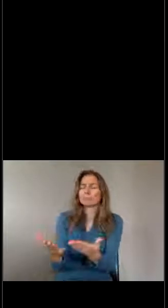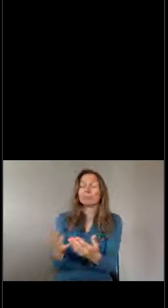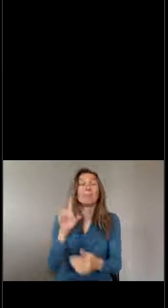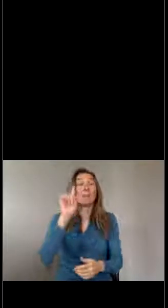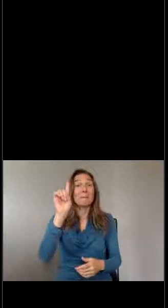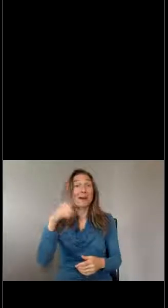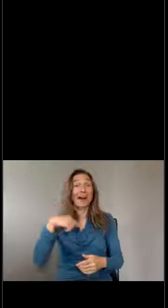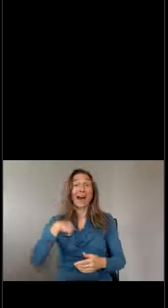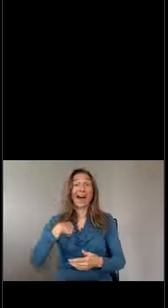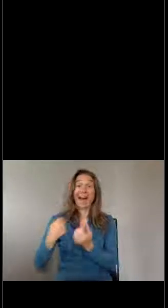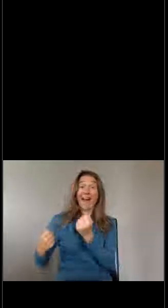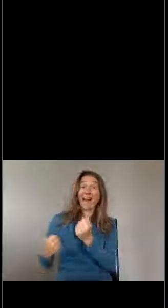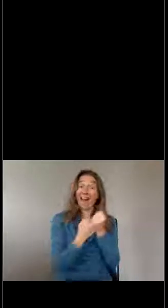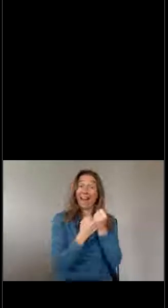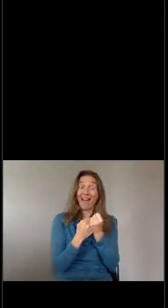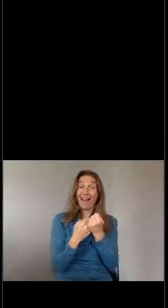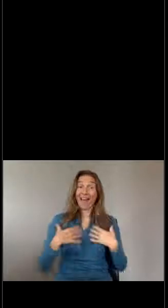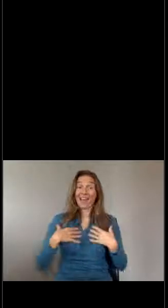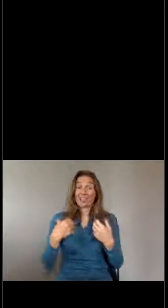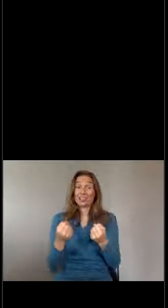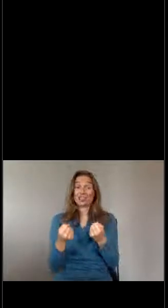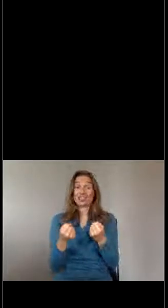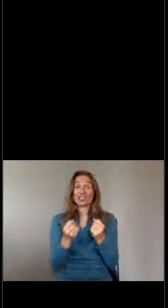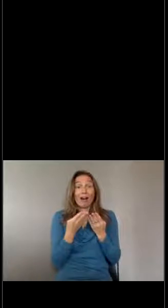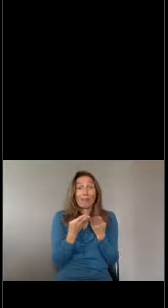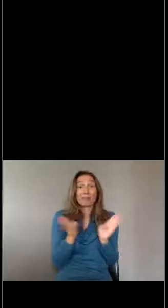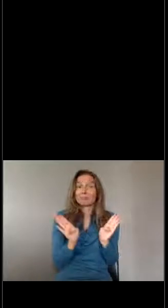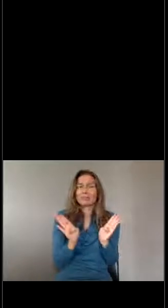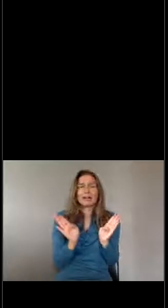There was also a provision scheme of assistive devices in Kenya.